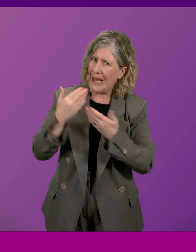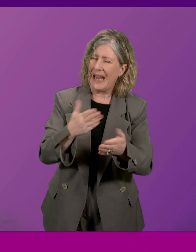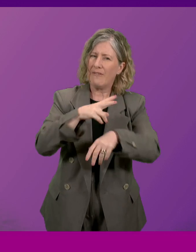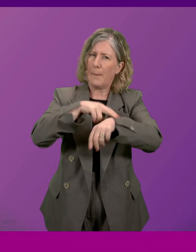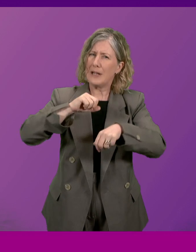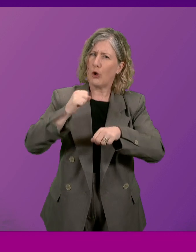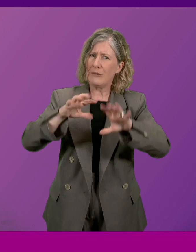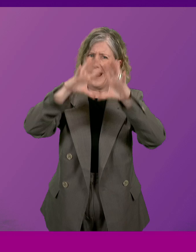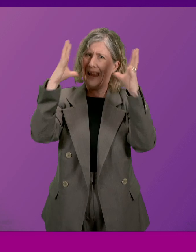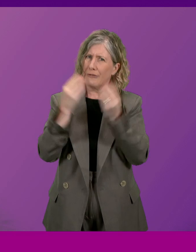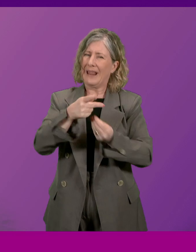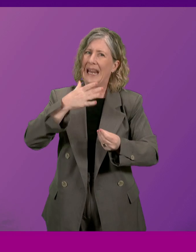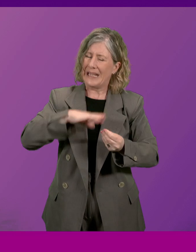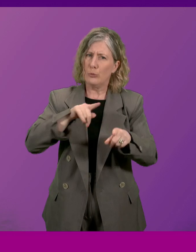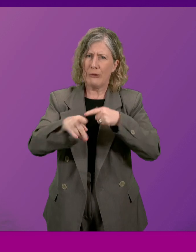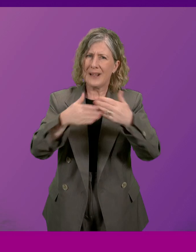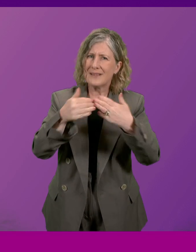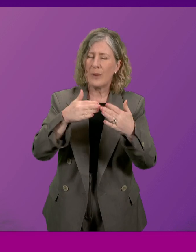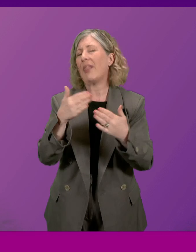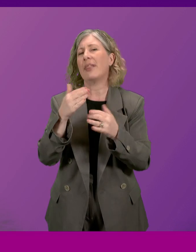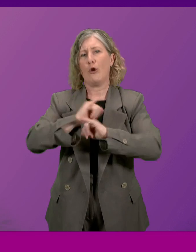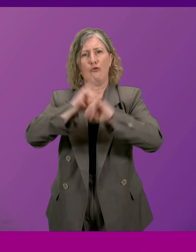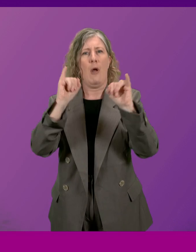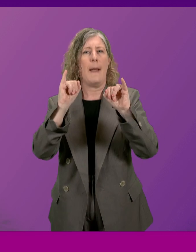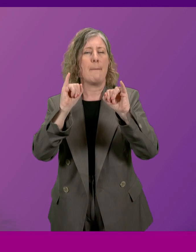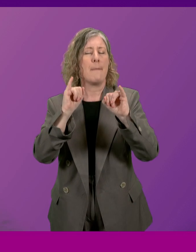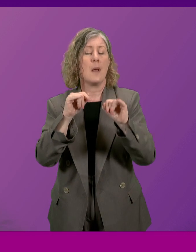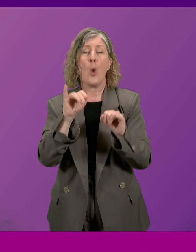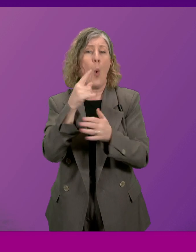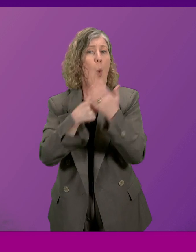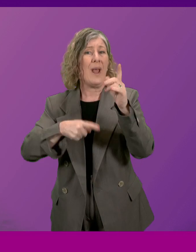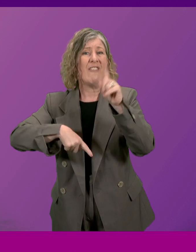not just those relating to football events but other crimes, such as violence against women,